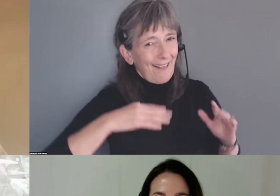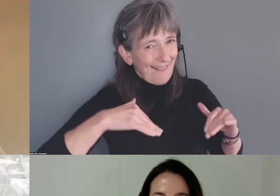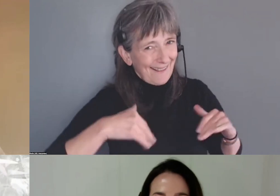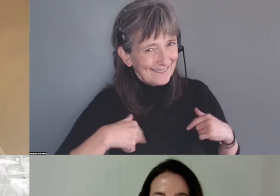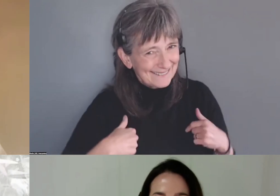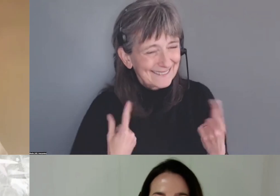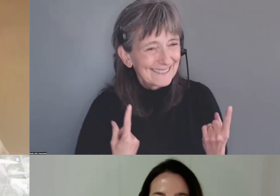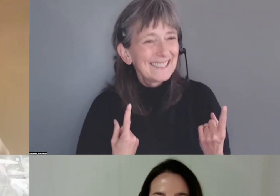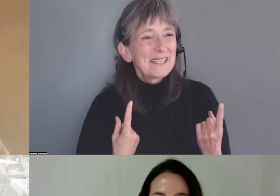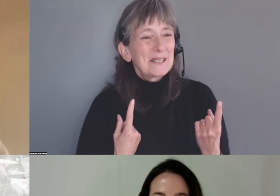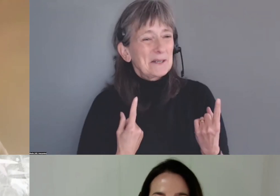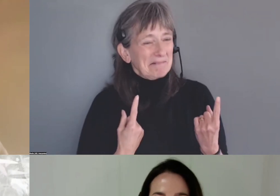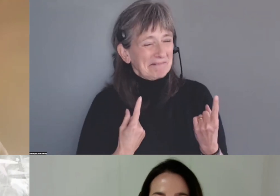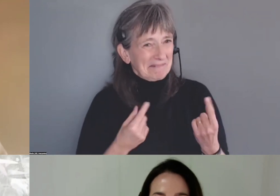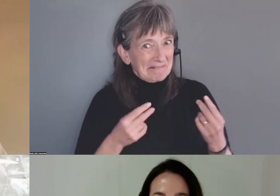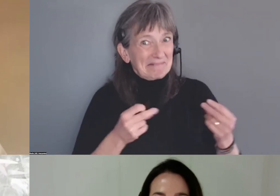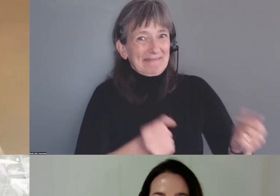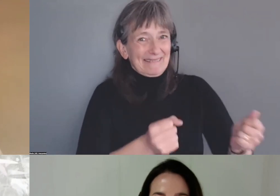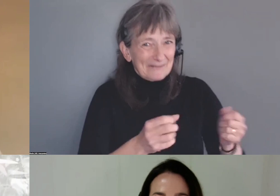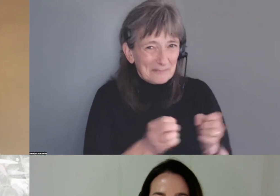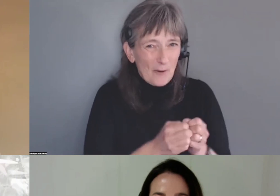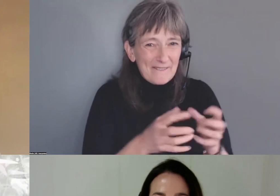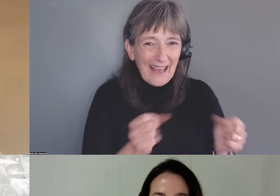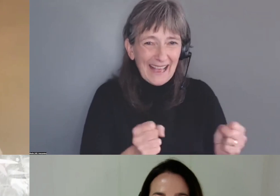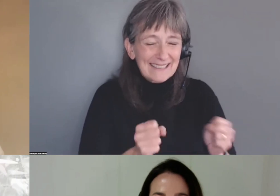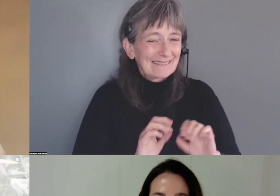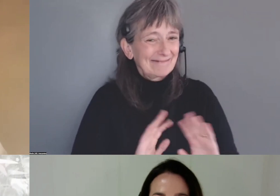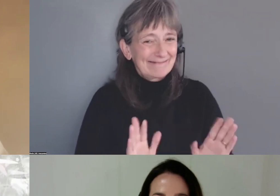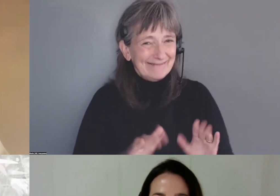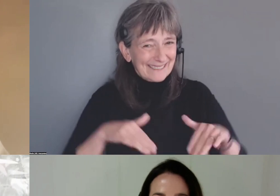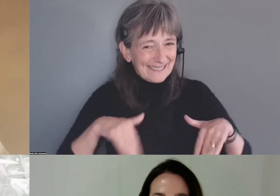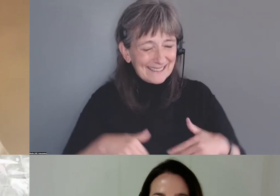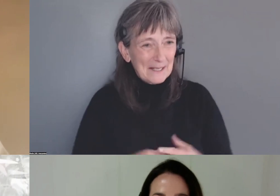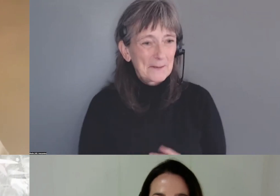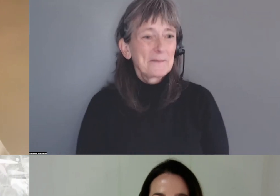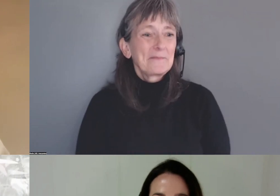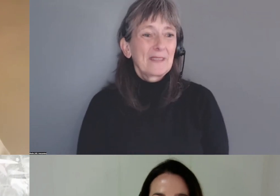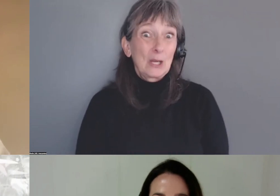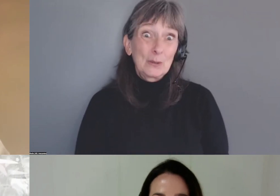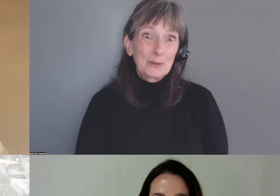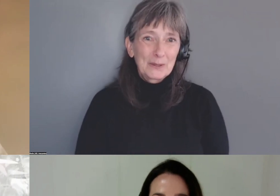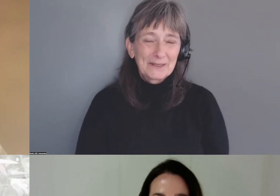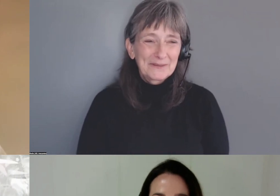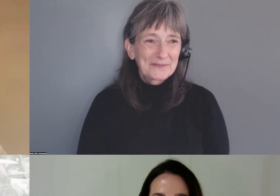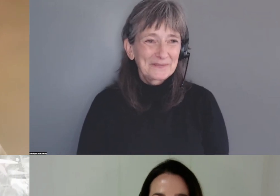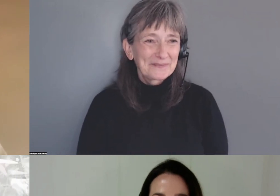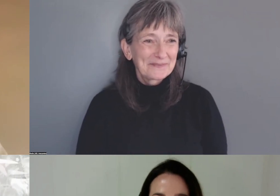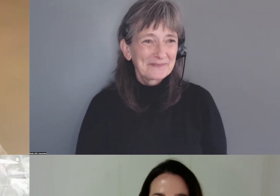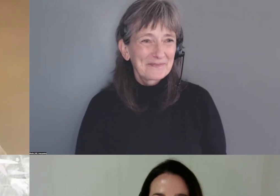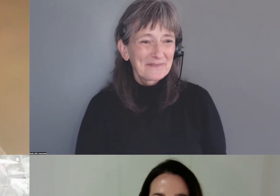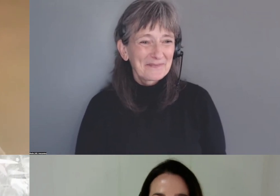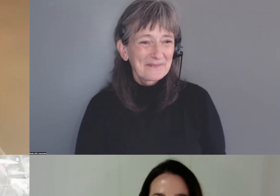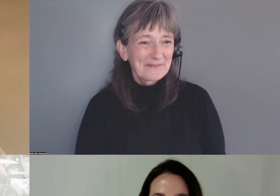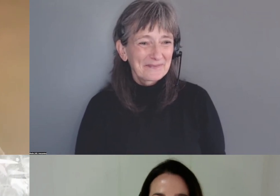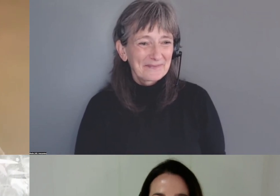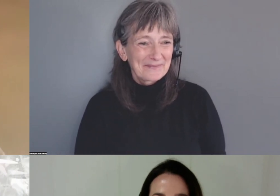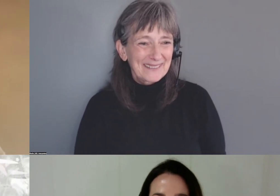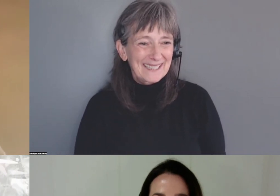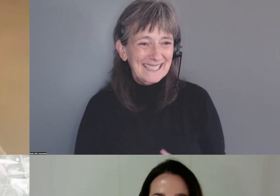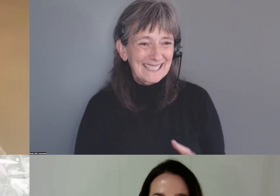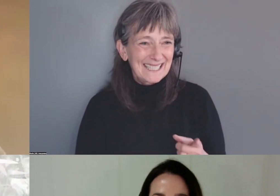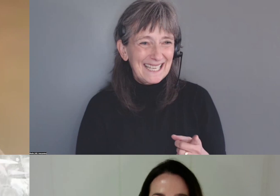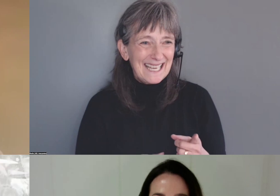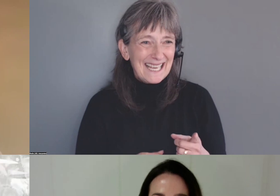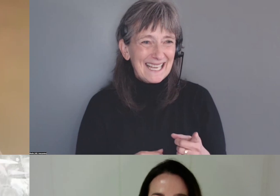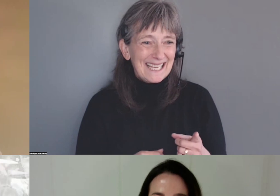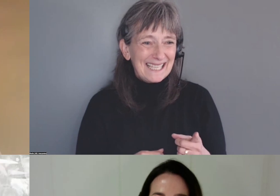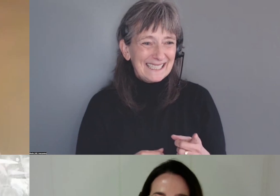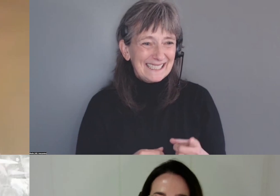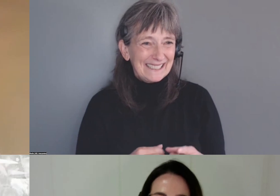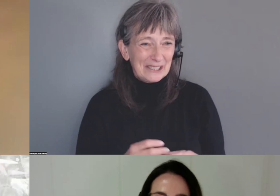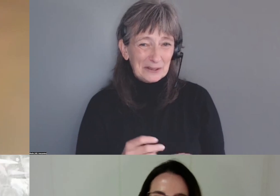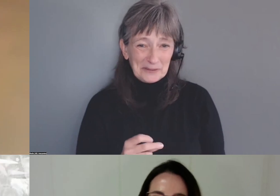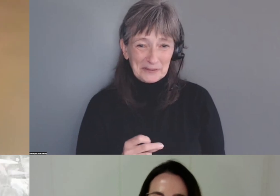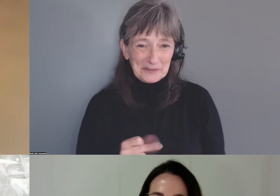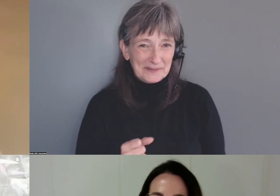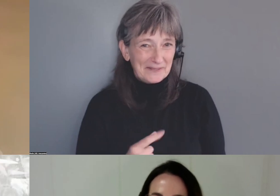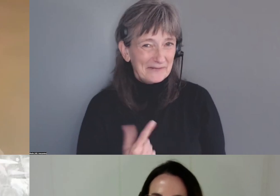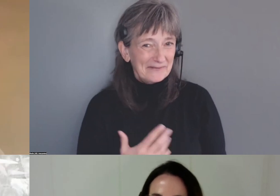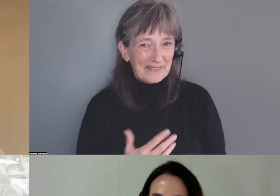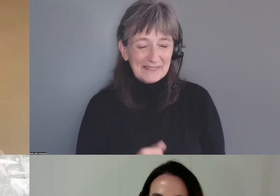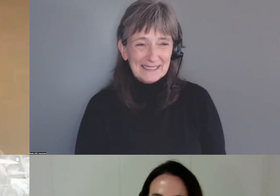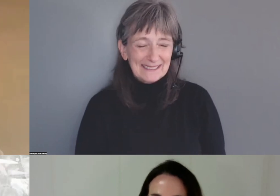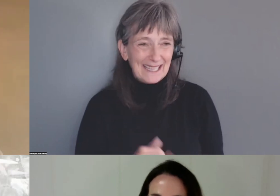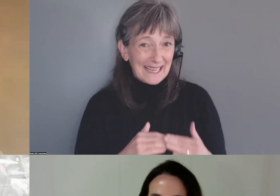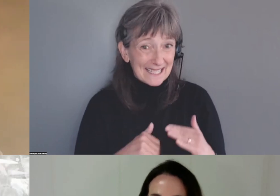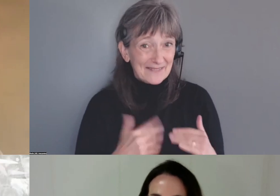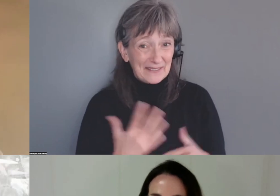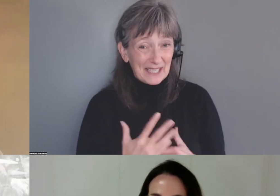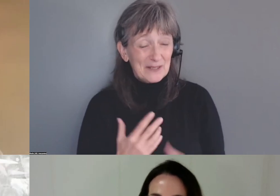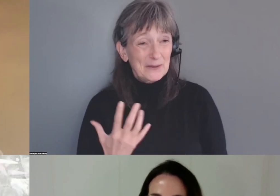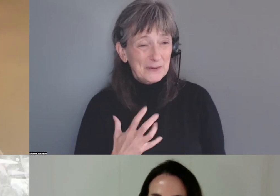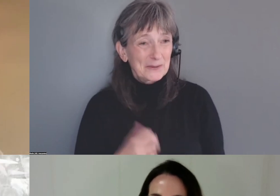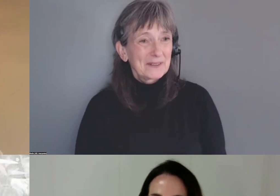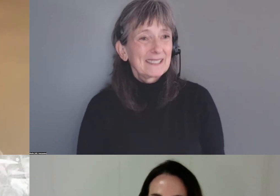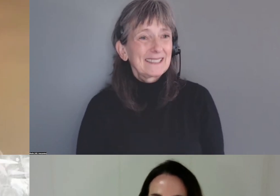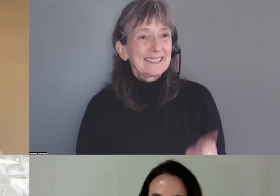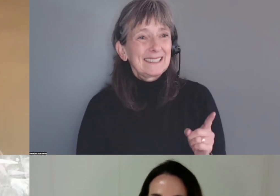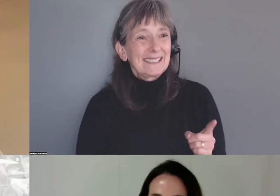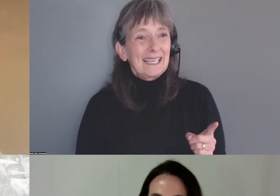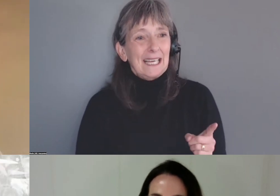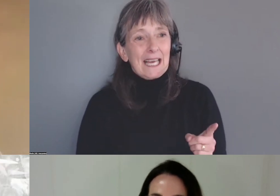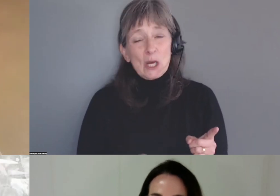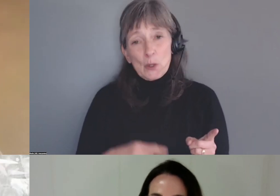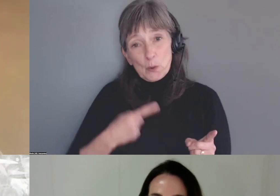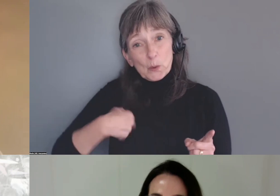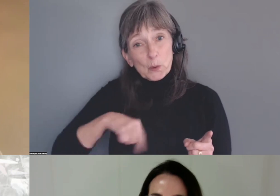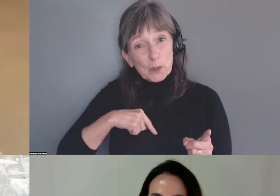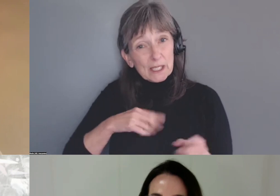Five seconds. We haven't figured out how to make those up. And then in our own business operations,